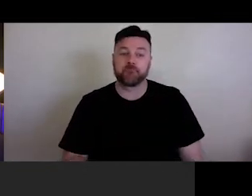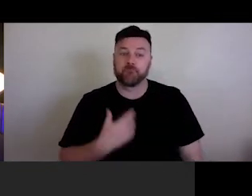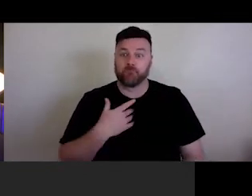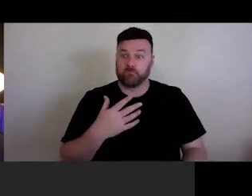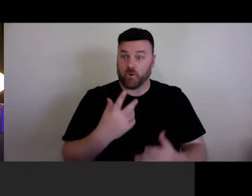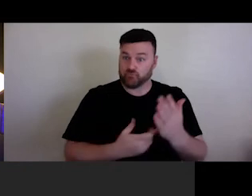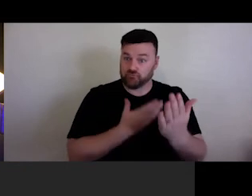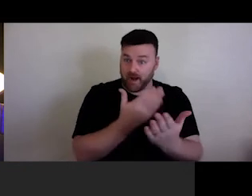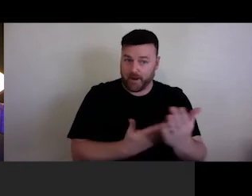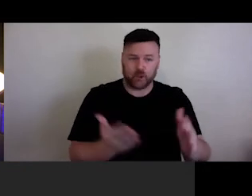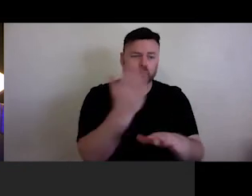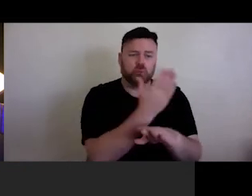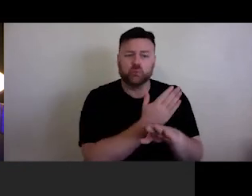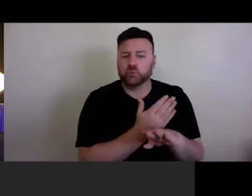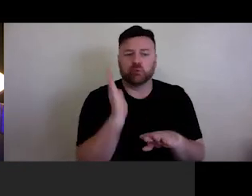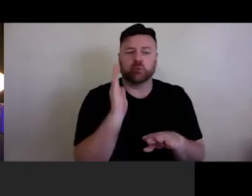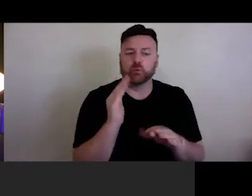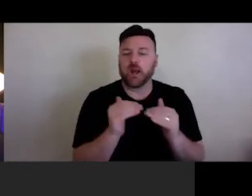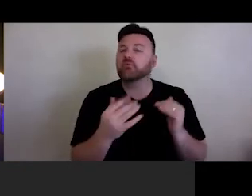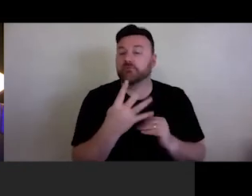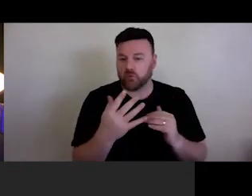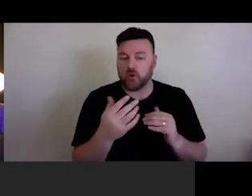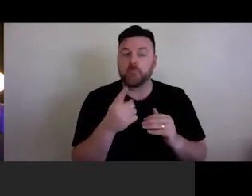hardware - first of the hardware levels, Level 4. Which is the Black